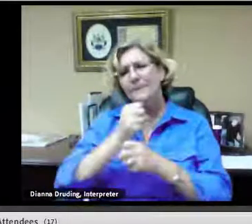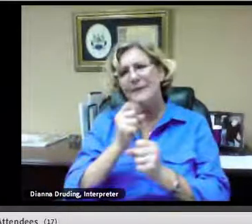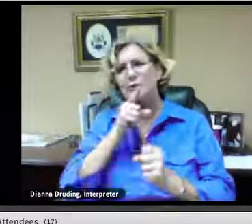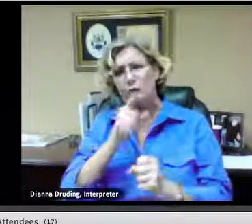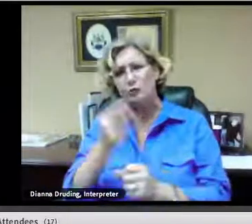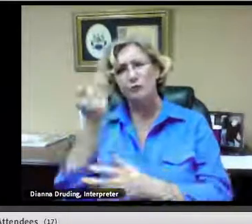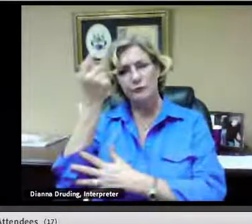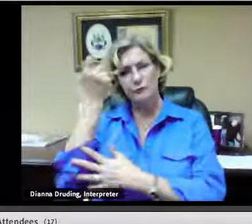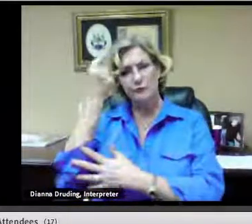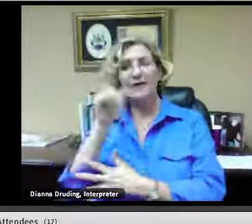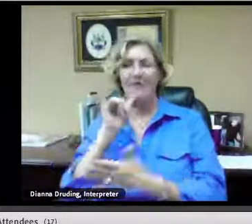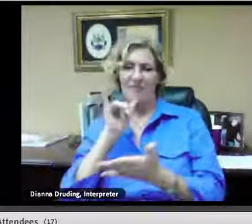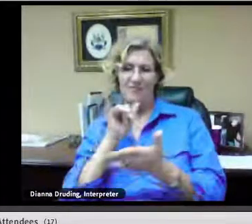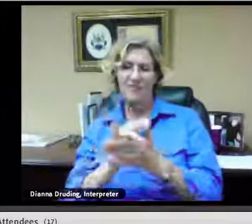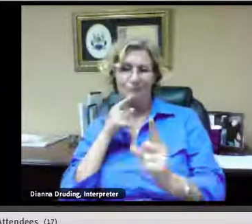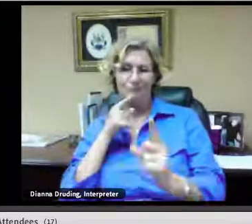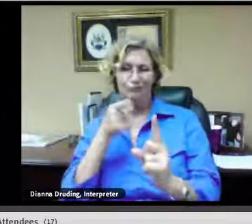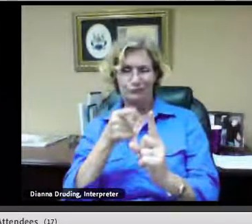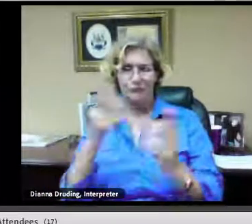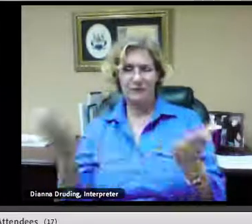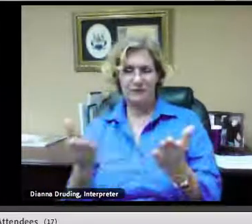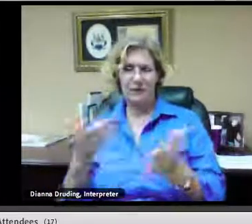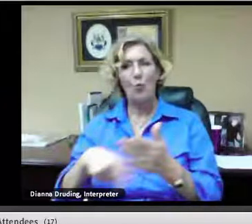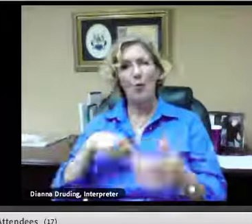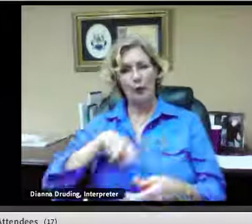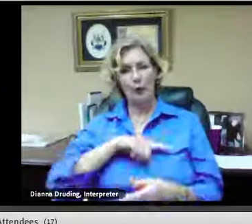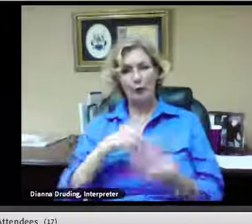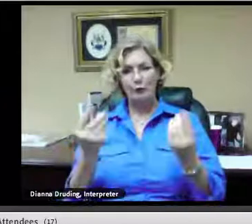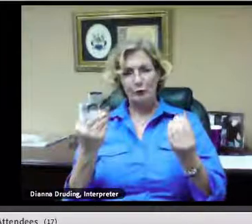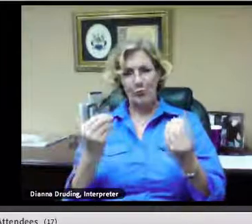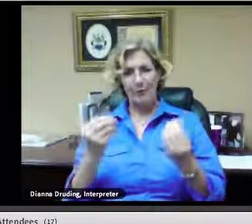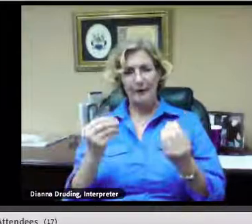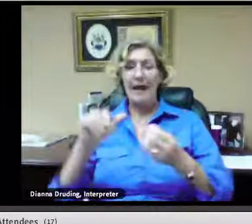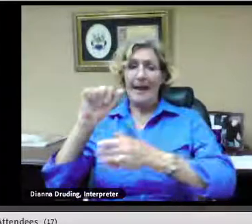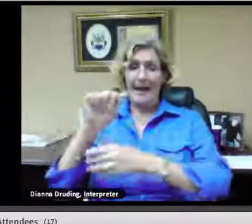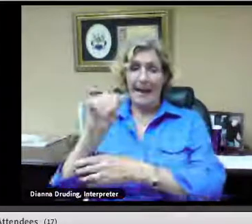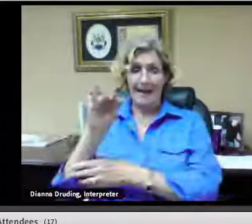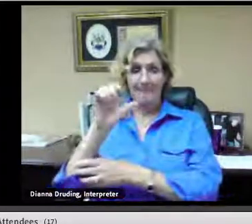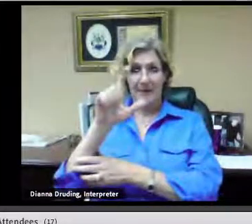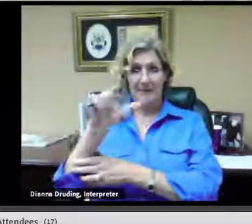Ableism is a pervasive system of discrimination and exclusion